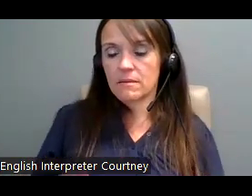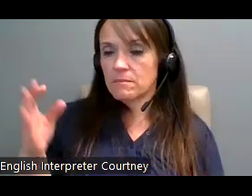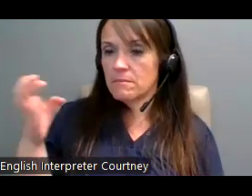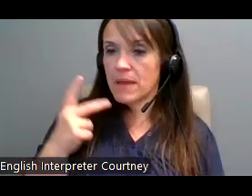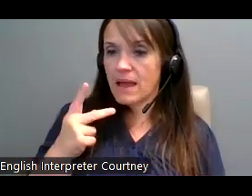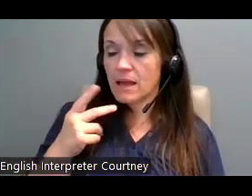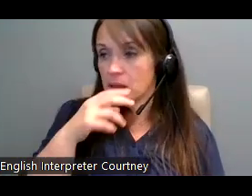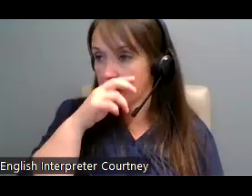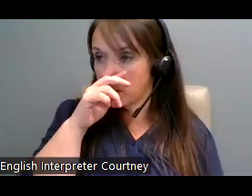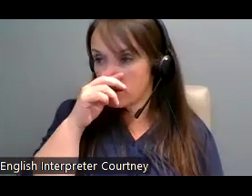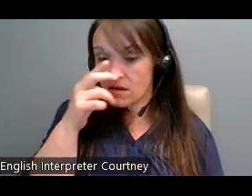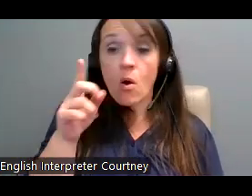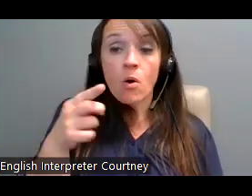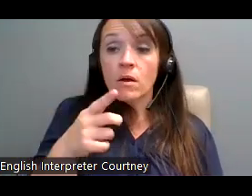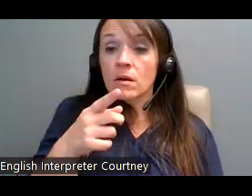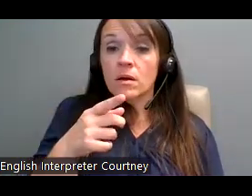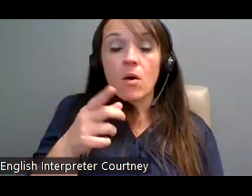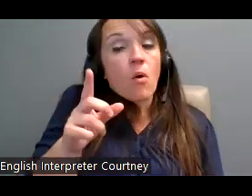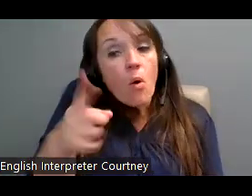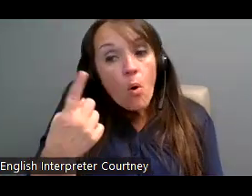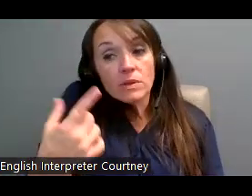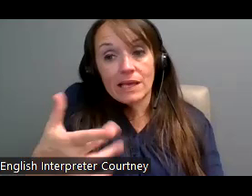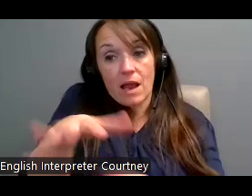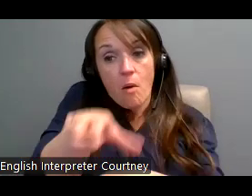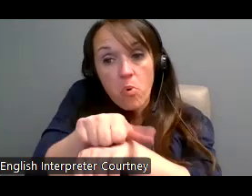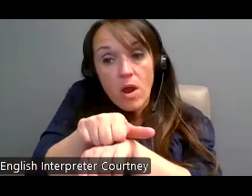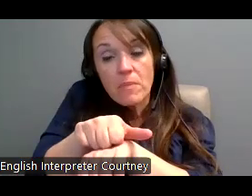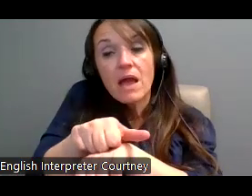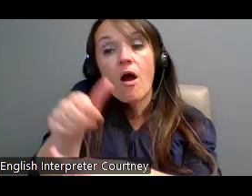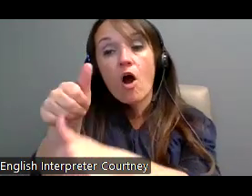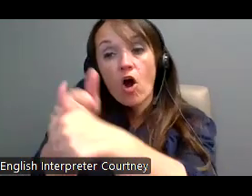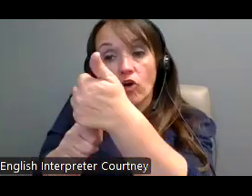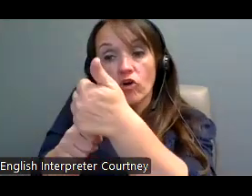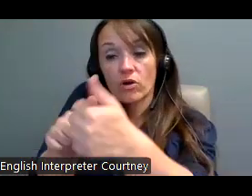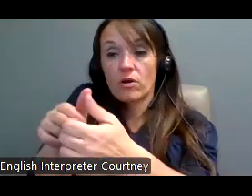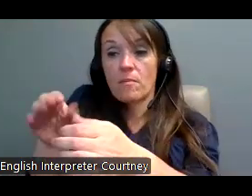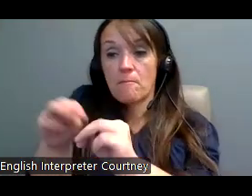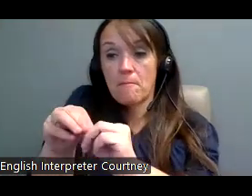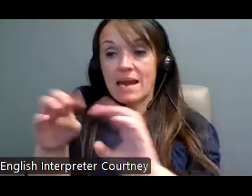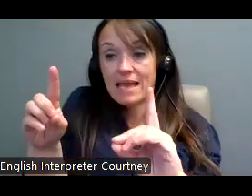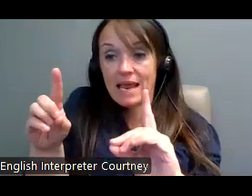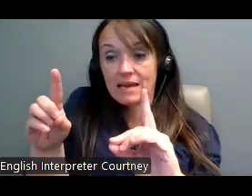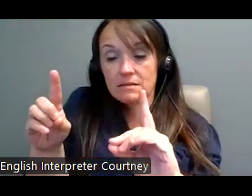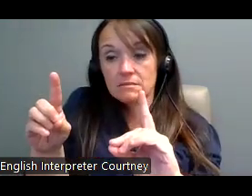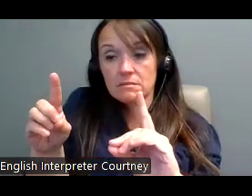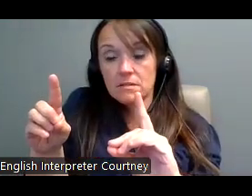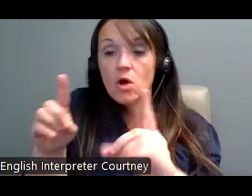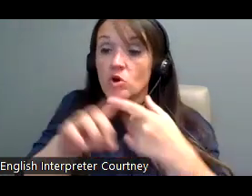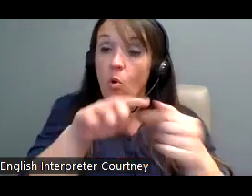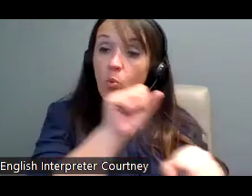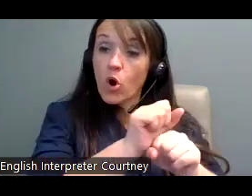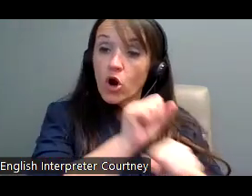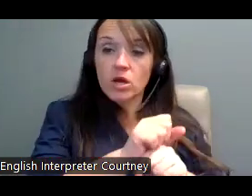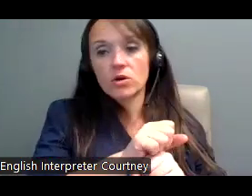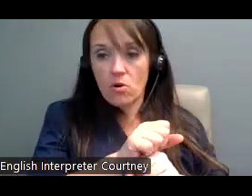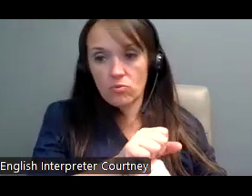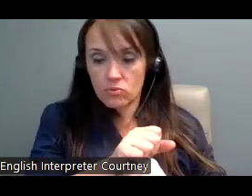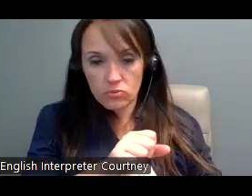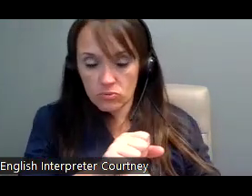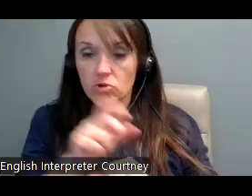it is just Medicaid supported services. It would not be for transportation to work.